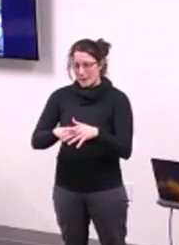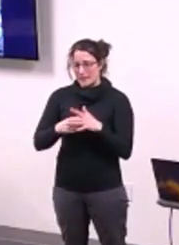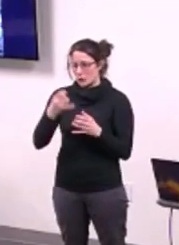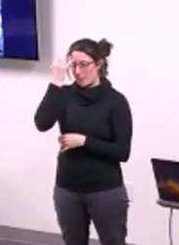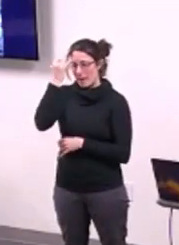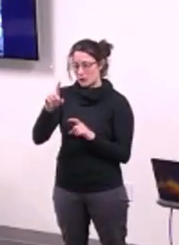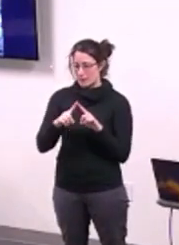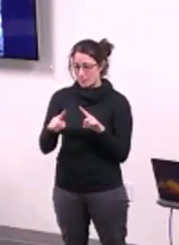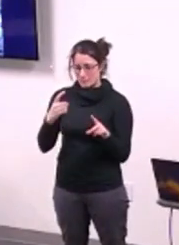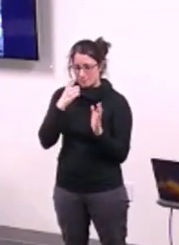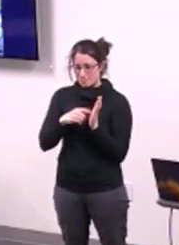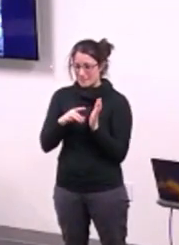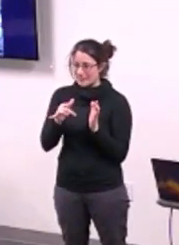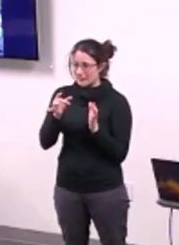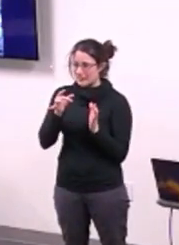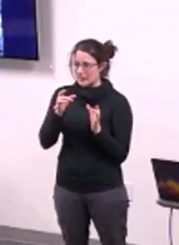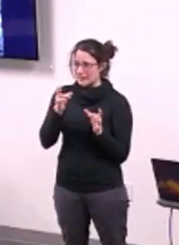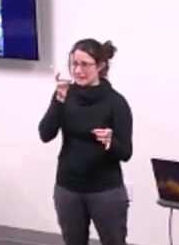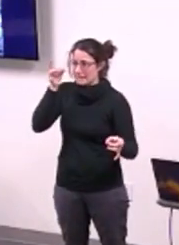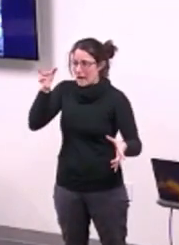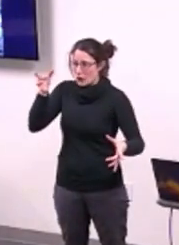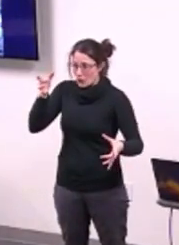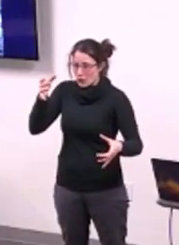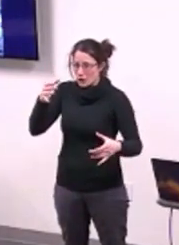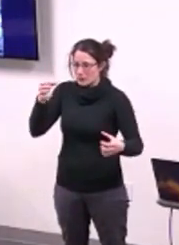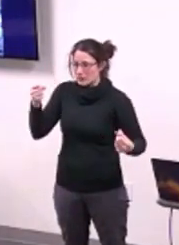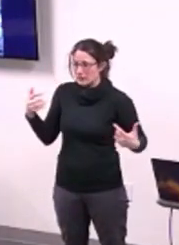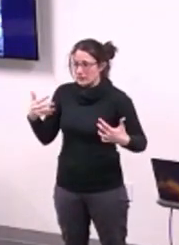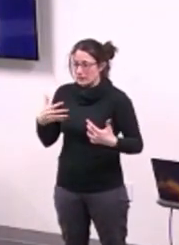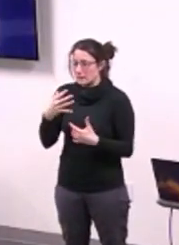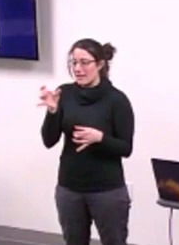But the terror and the violence.